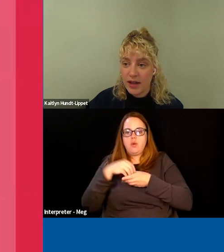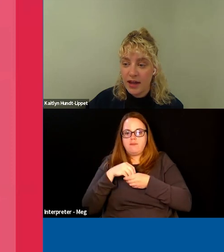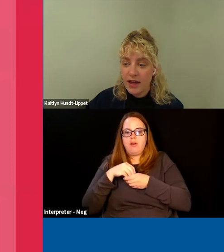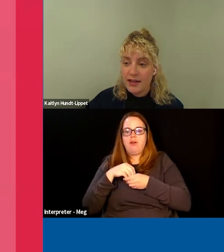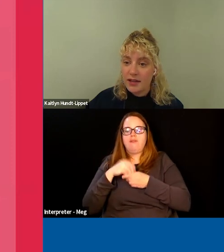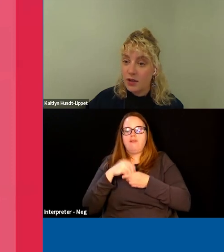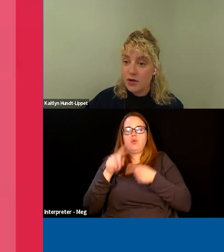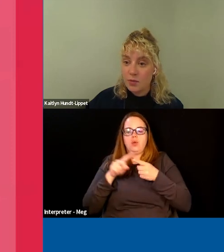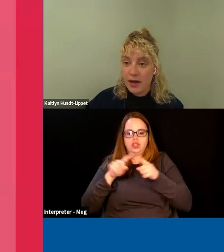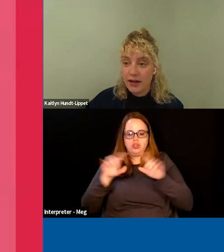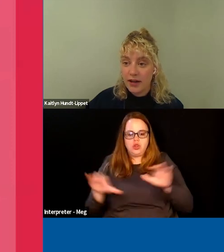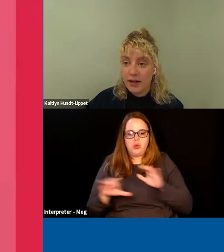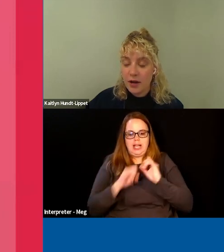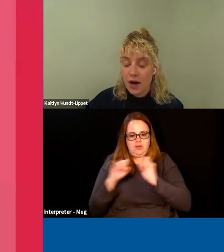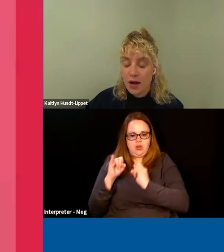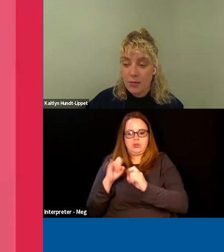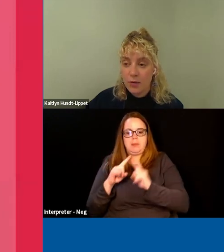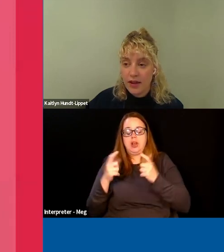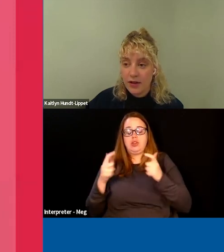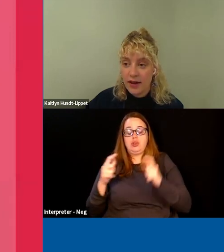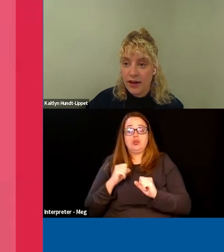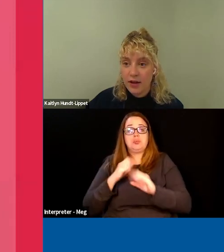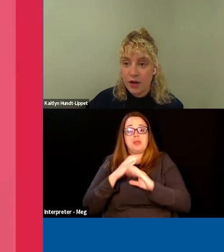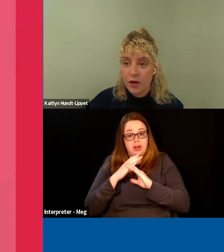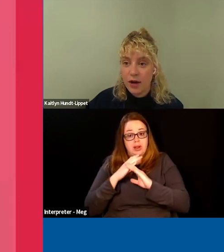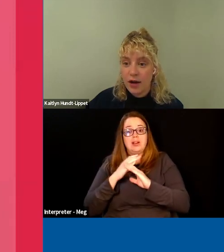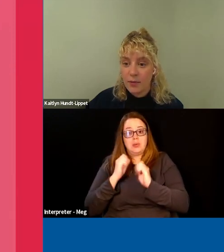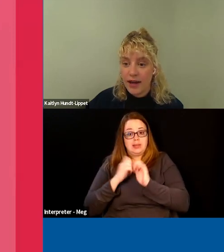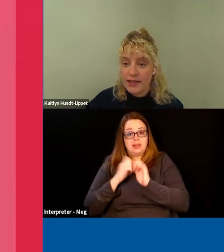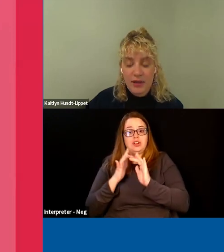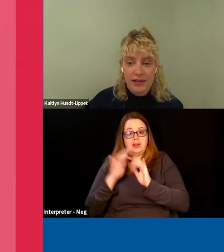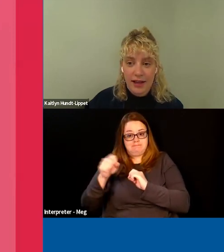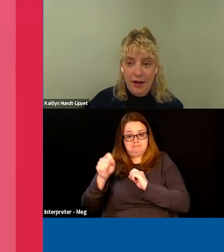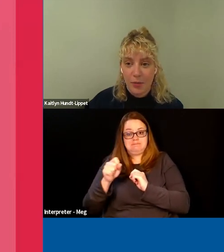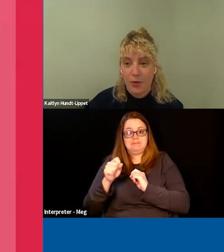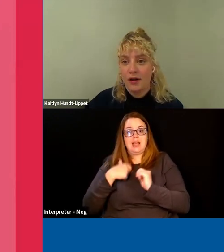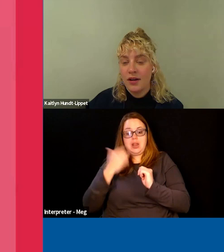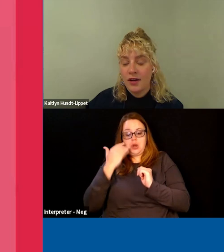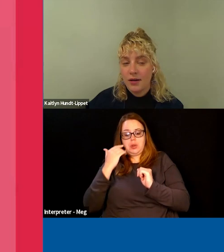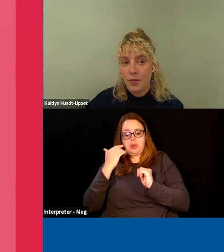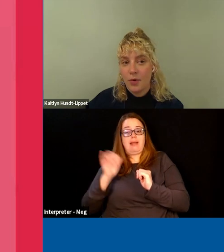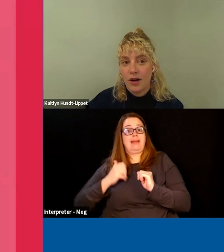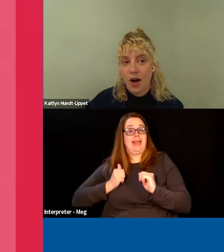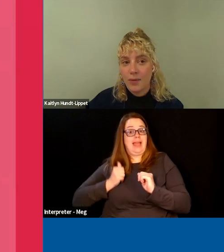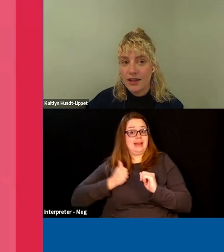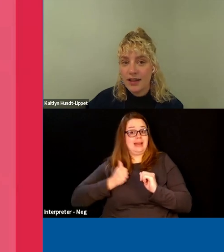but it's a huge barrier with internet, and I know I can speak to Canada more commonly,